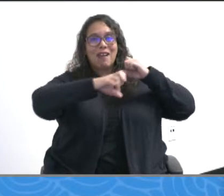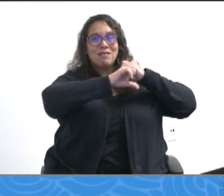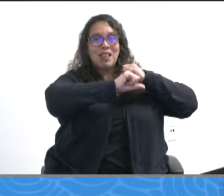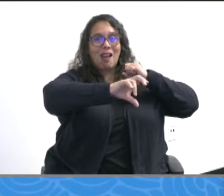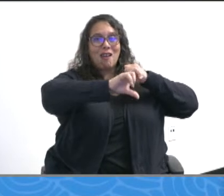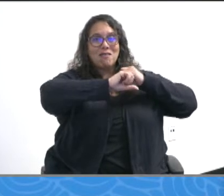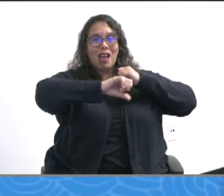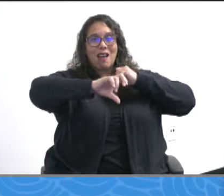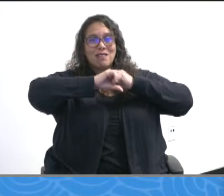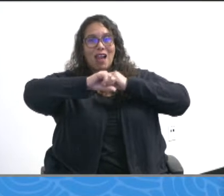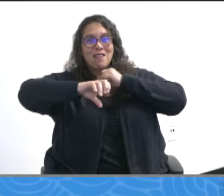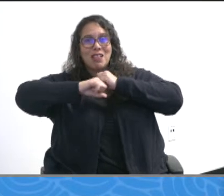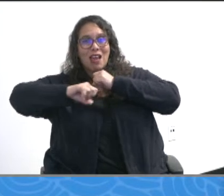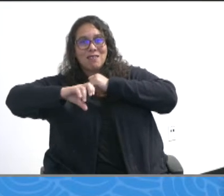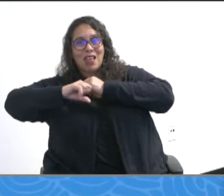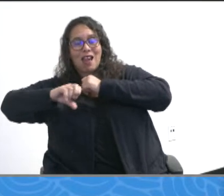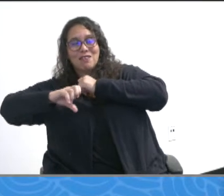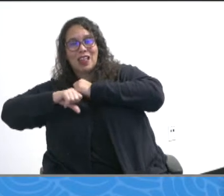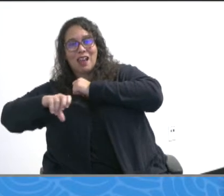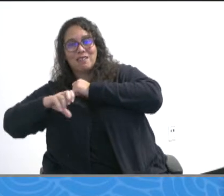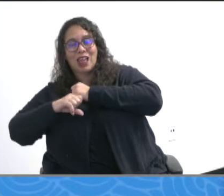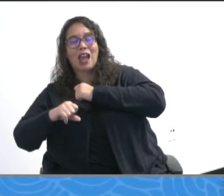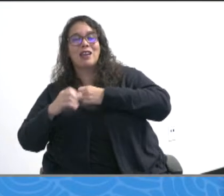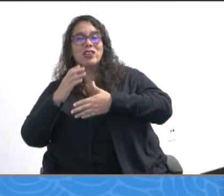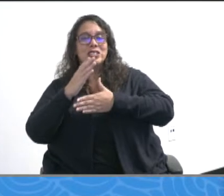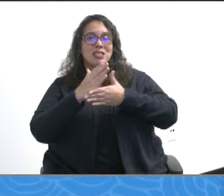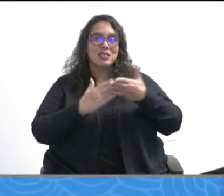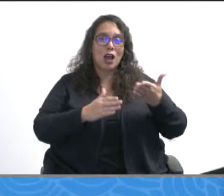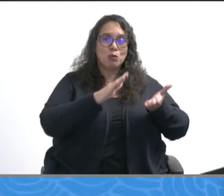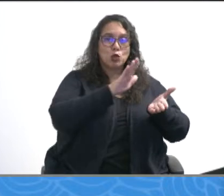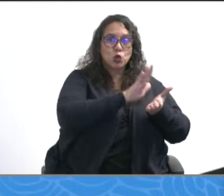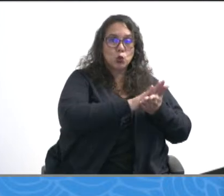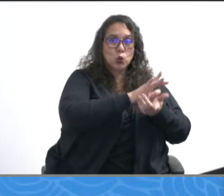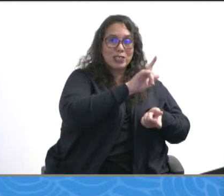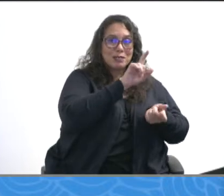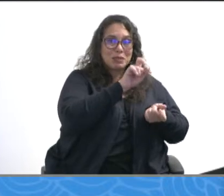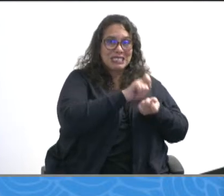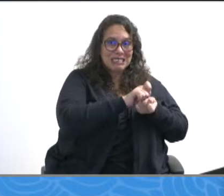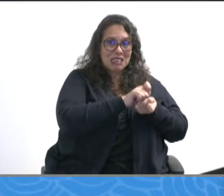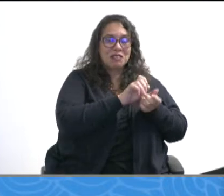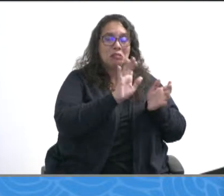And sometimes there are site specific flyers there for you to see. And so it's anything